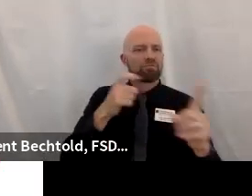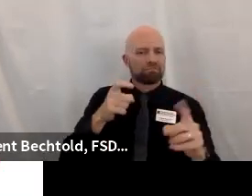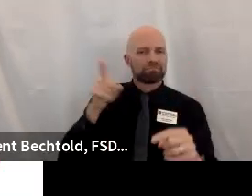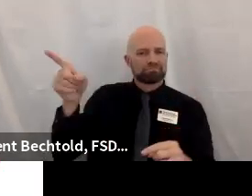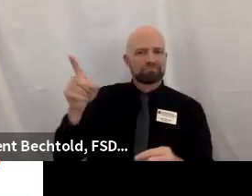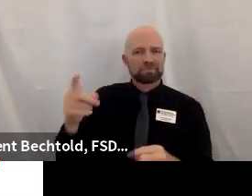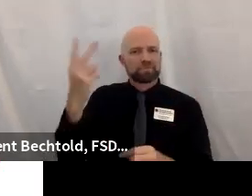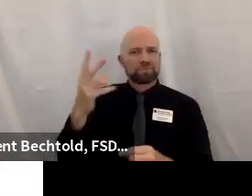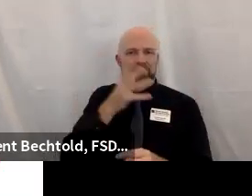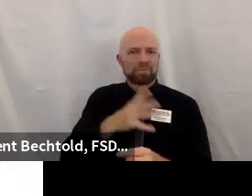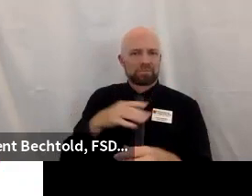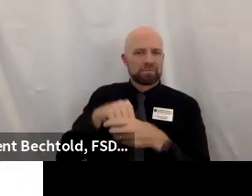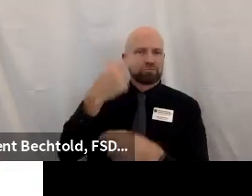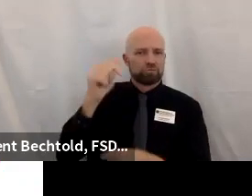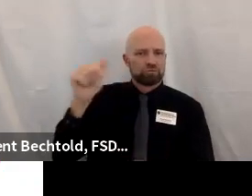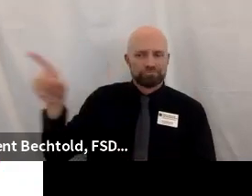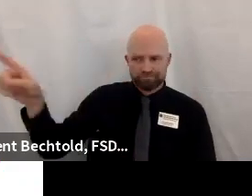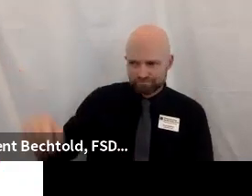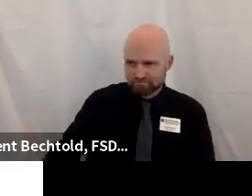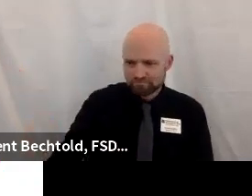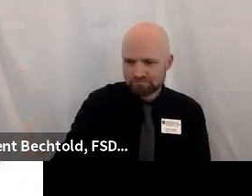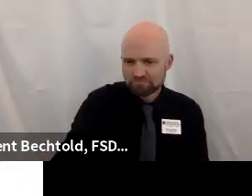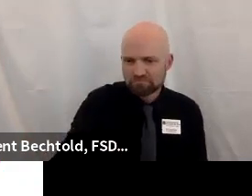We have an adapted rubric from two ladies.